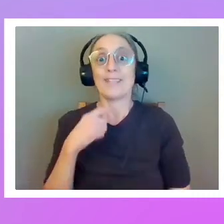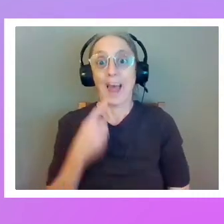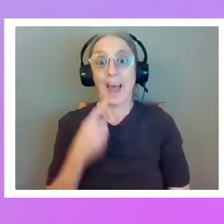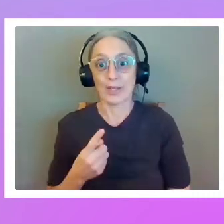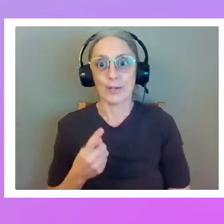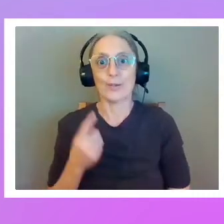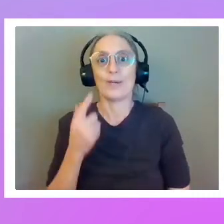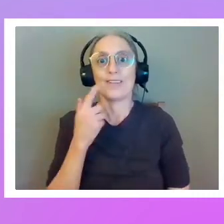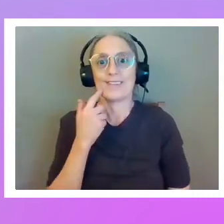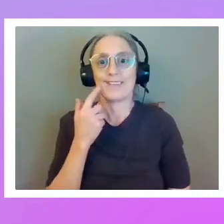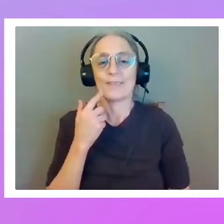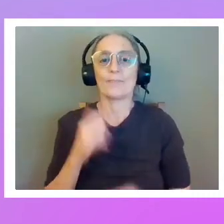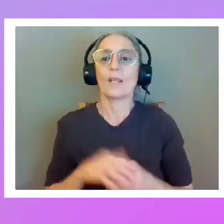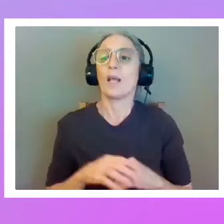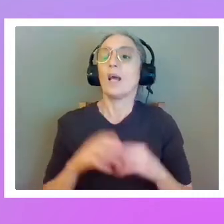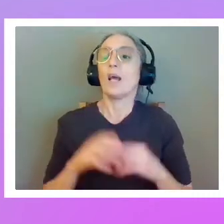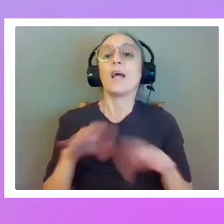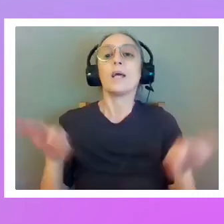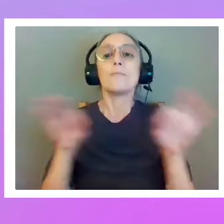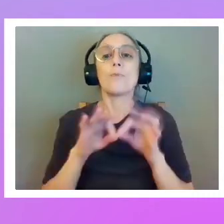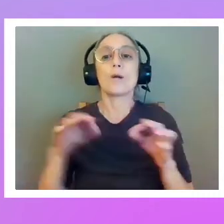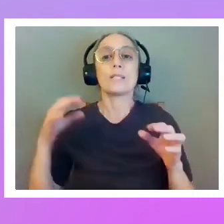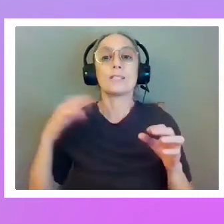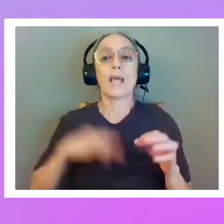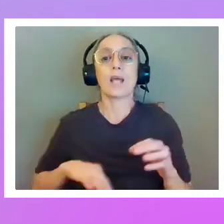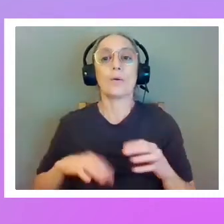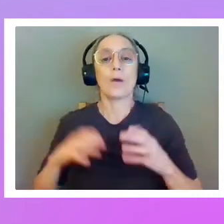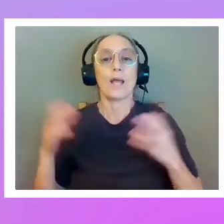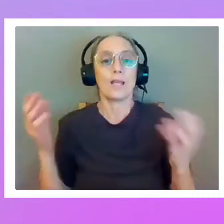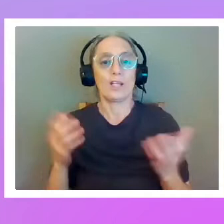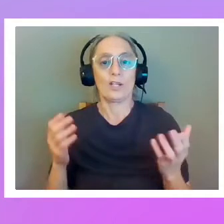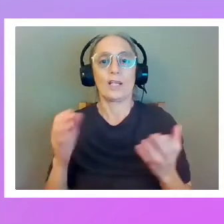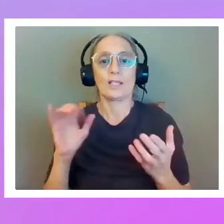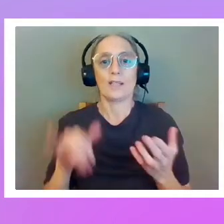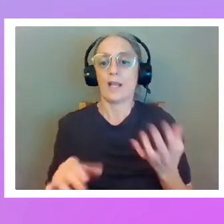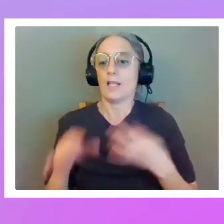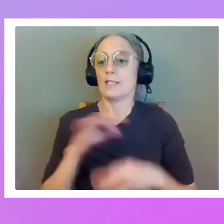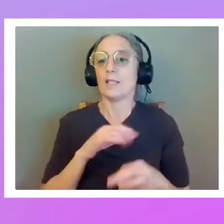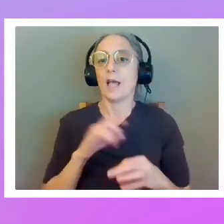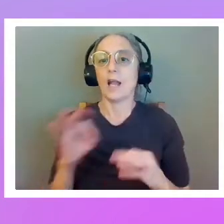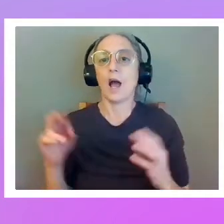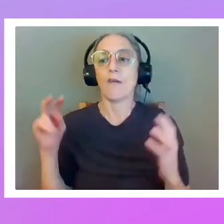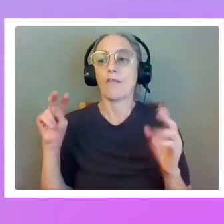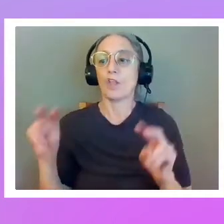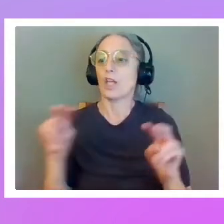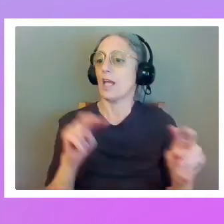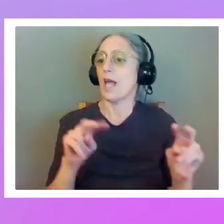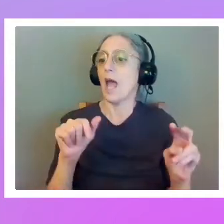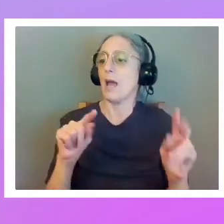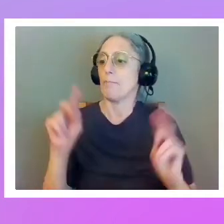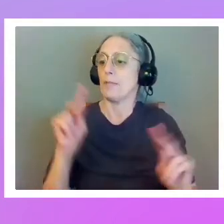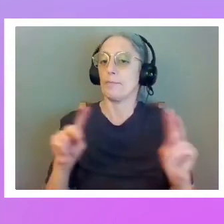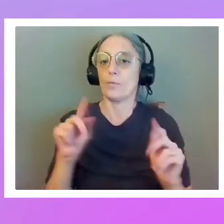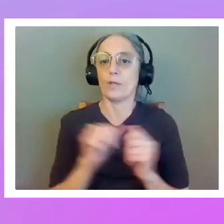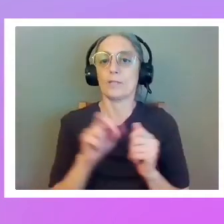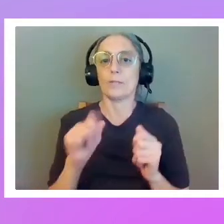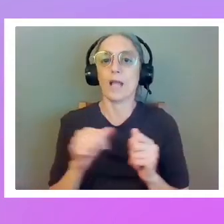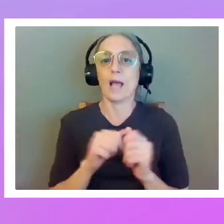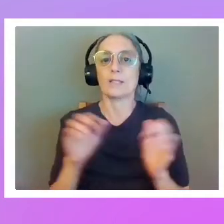The key takeaway here is that instead of looking at people with disabilities as a small niche subset of users,